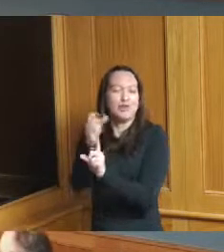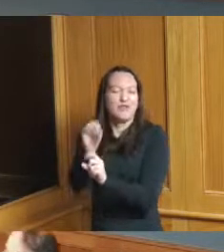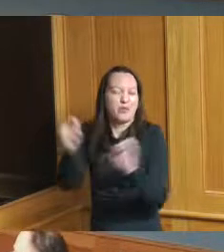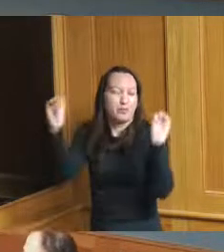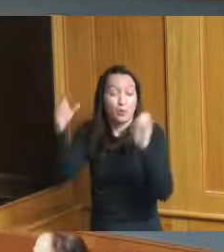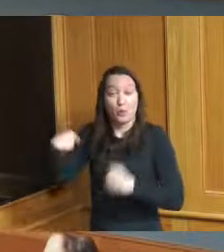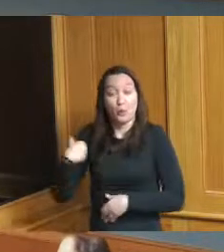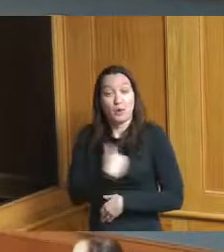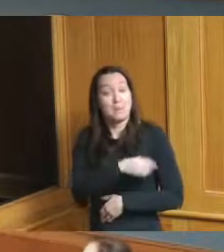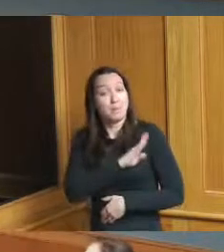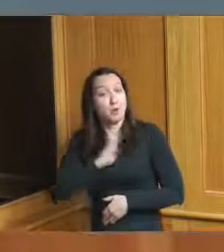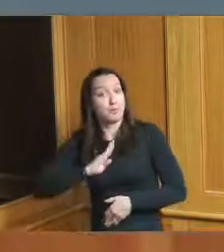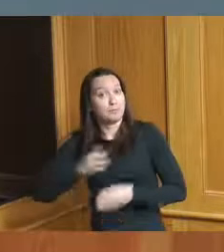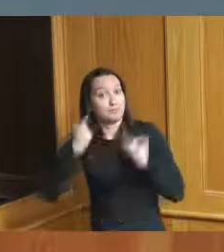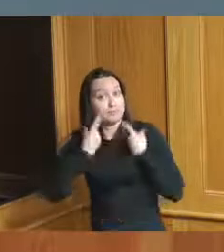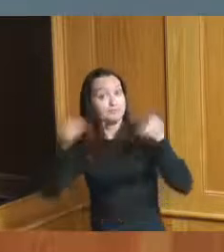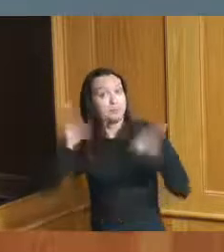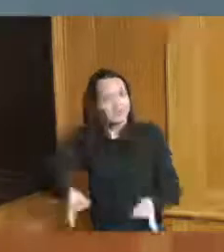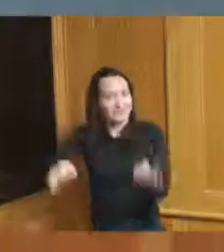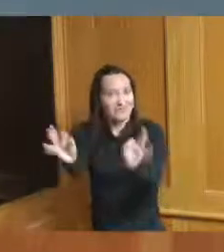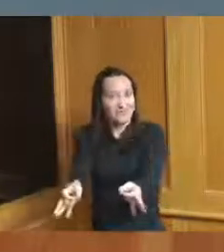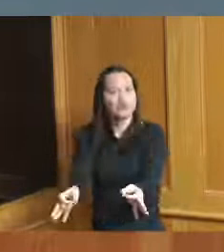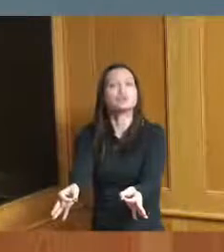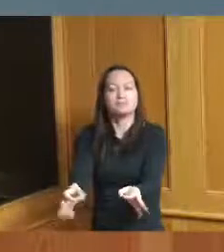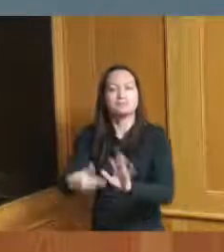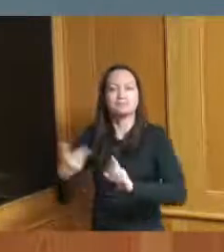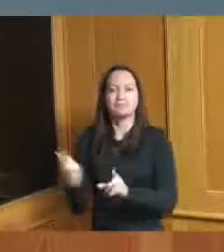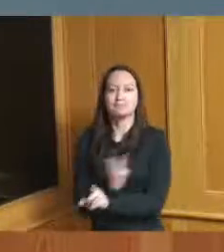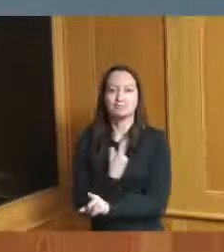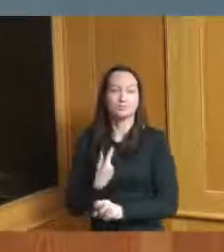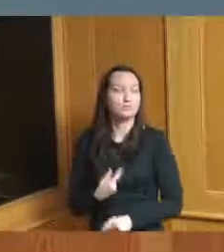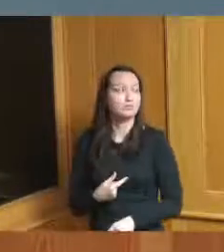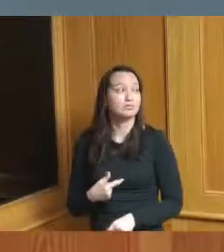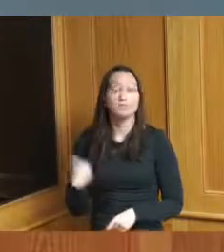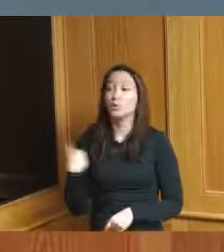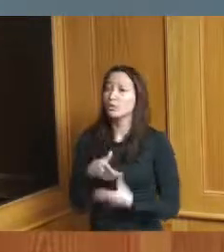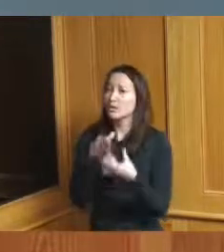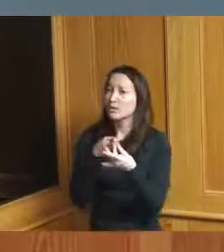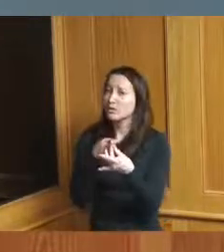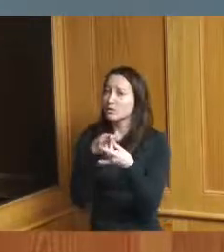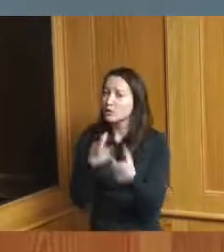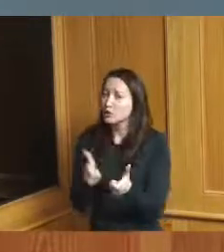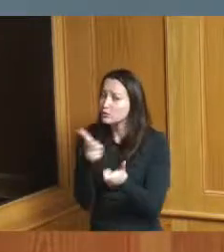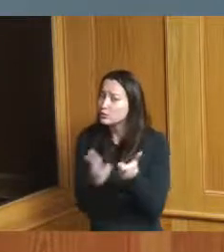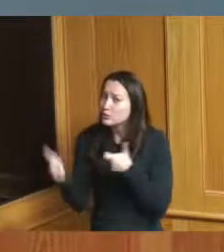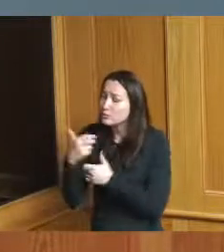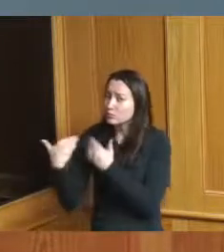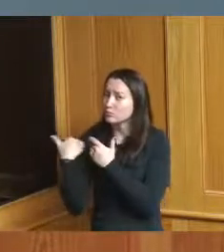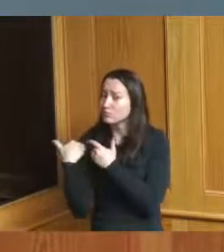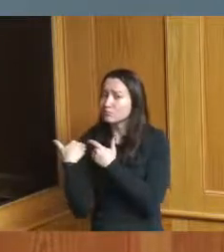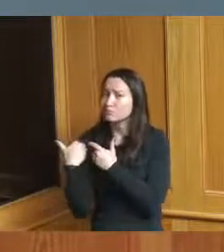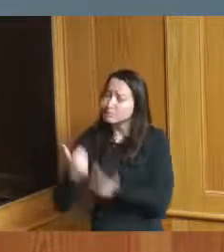to make it official and as leaders we have the responsibility to make it official because we